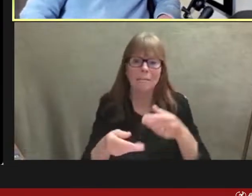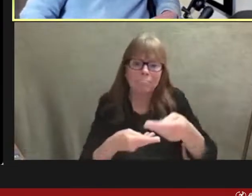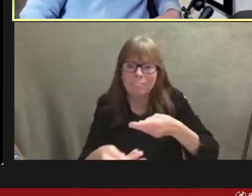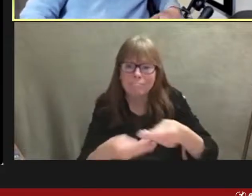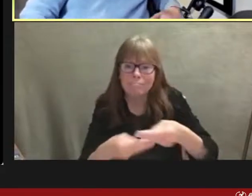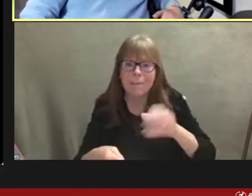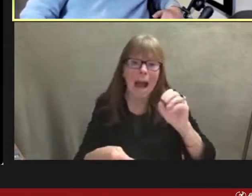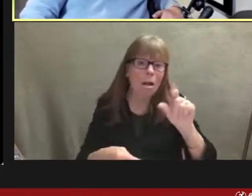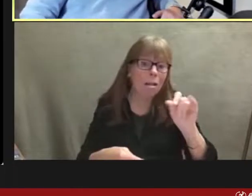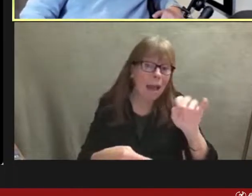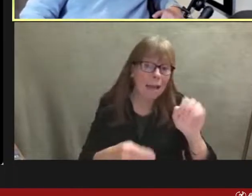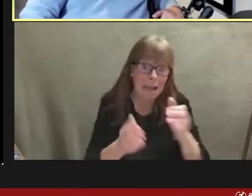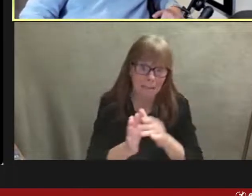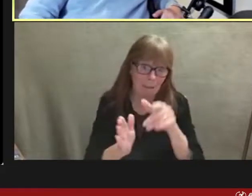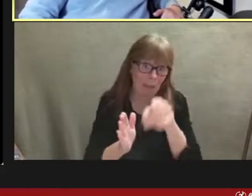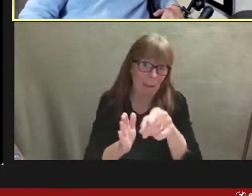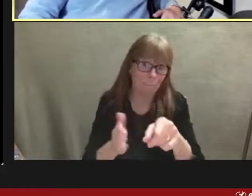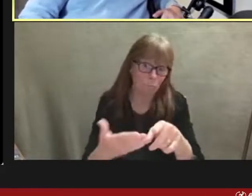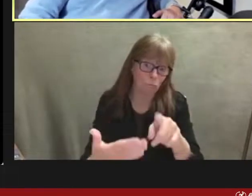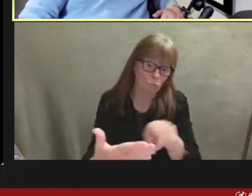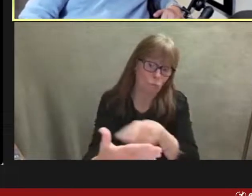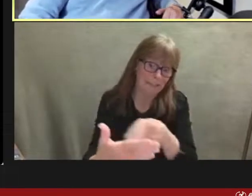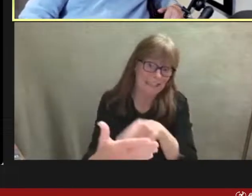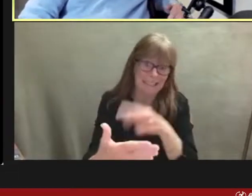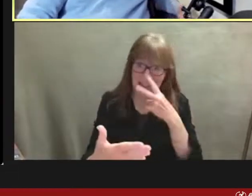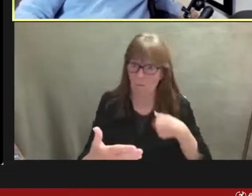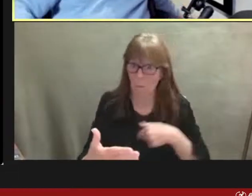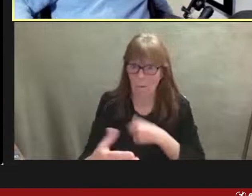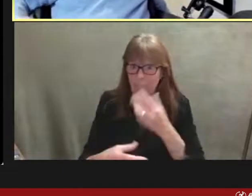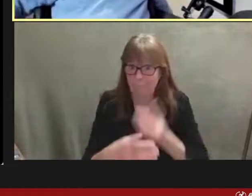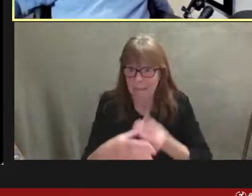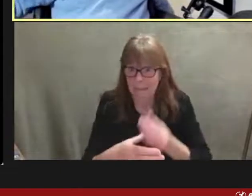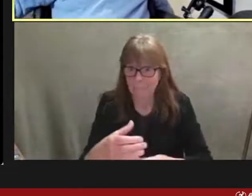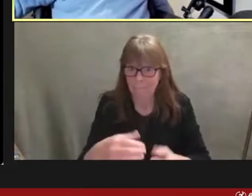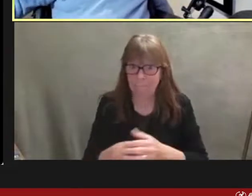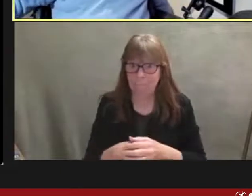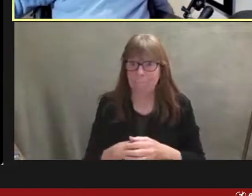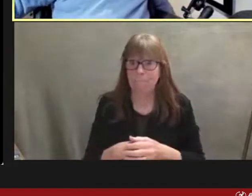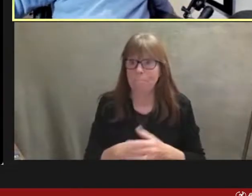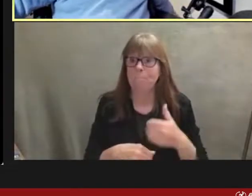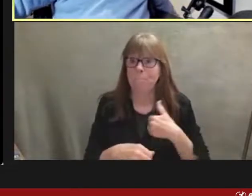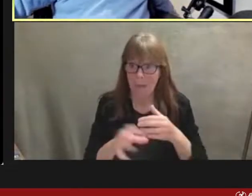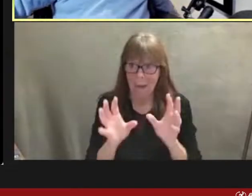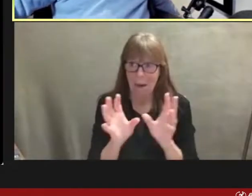critique it, and to identify any gaps. We also had a couple meetings with the Domestic Policy Council